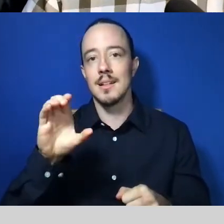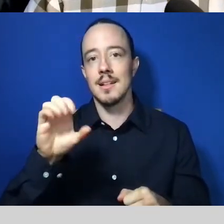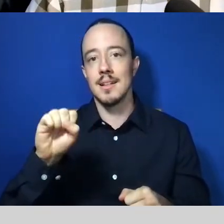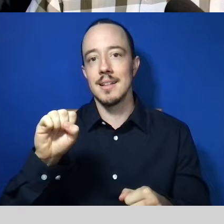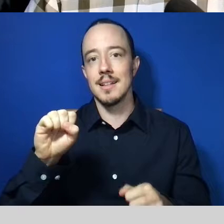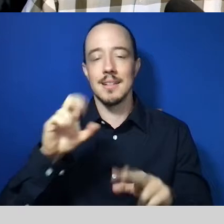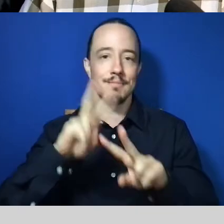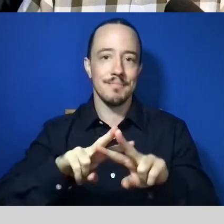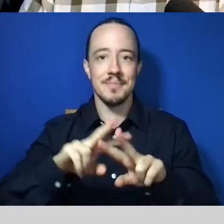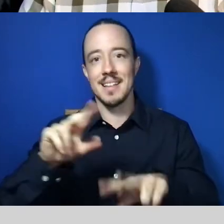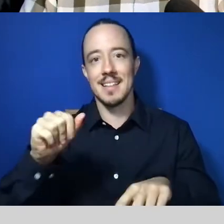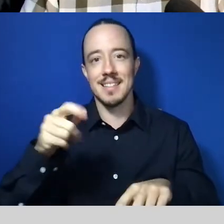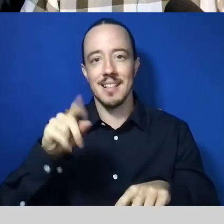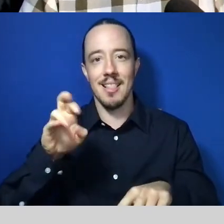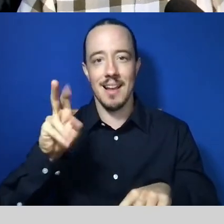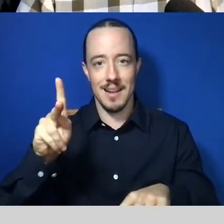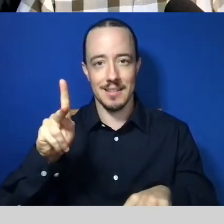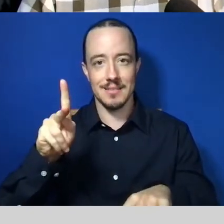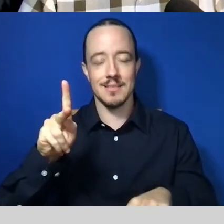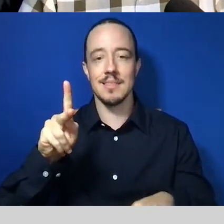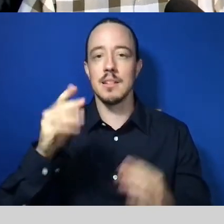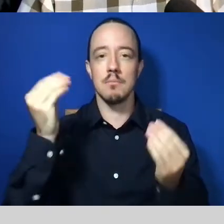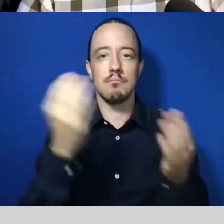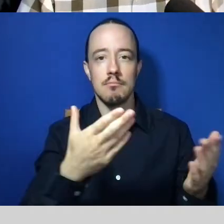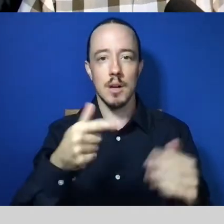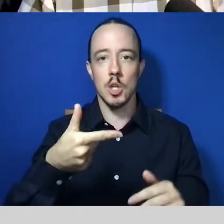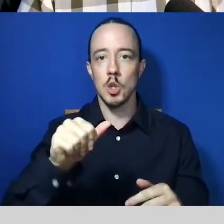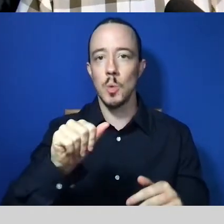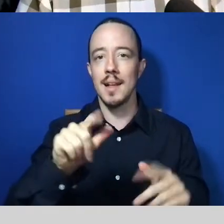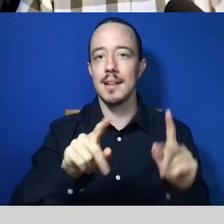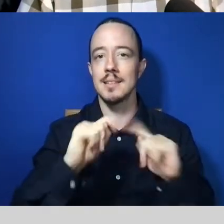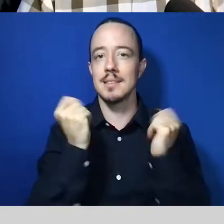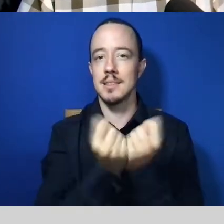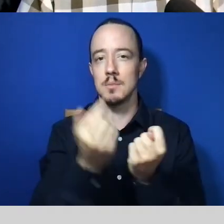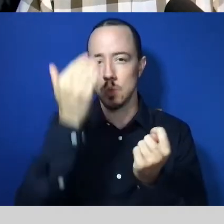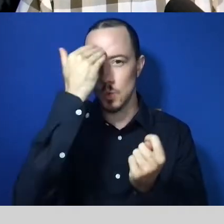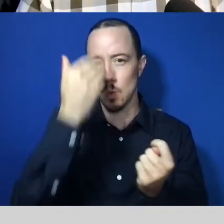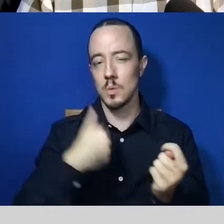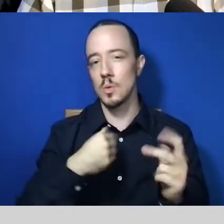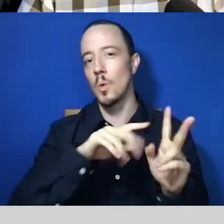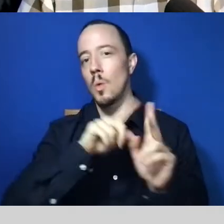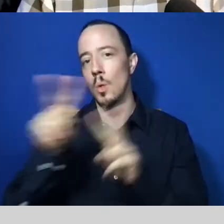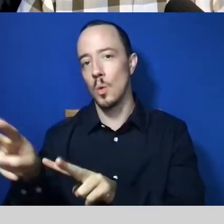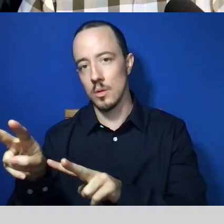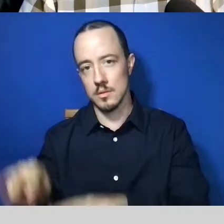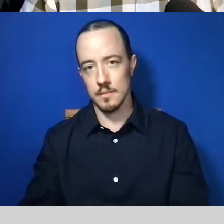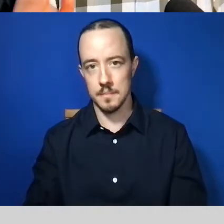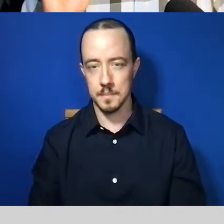ready for them to go out and look at on the SandBox environment. All right. (coughs) Next thing is next.